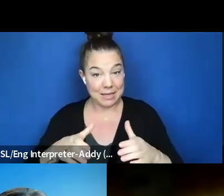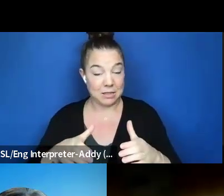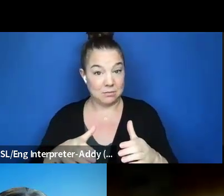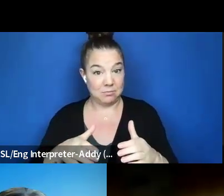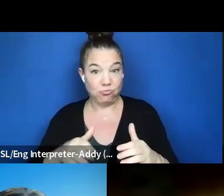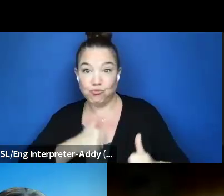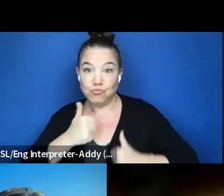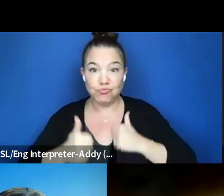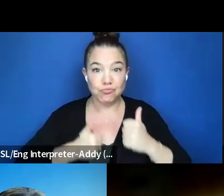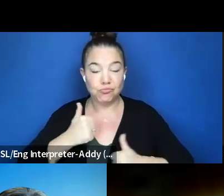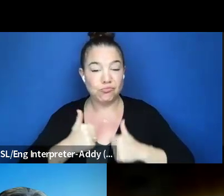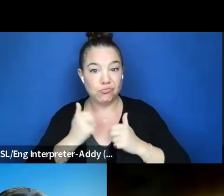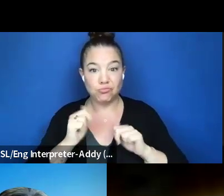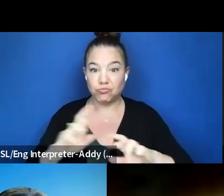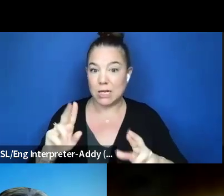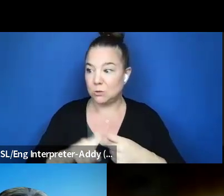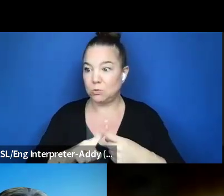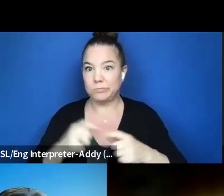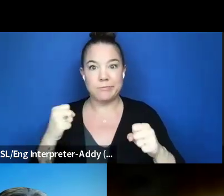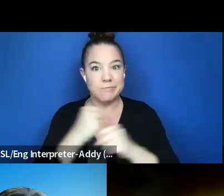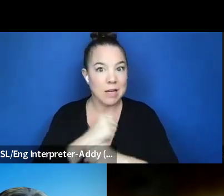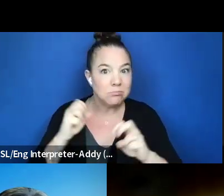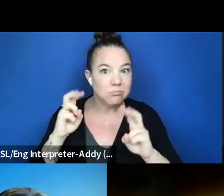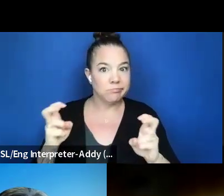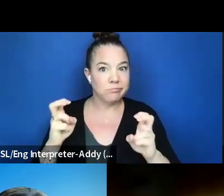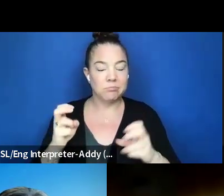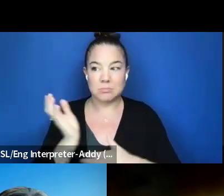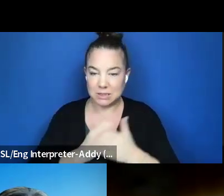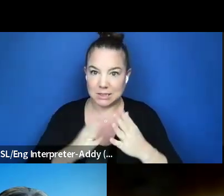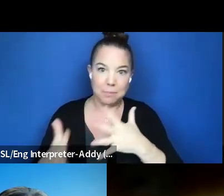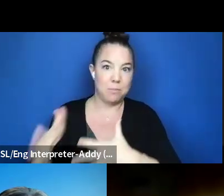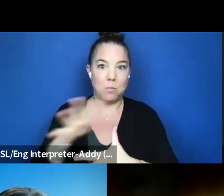Elissa w/ APRIL: and and some, you know, tangible priority steps.